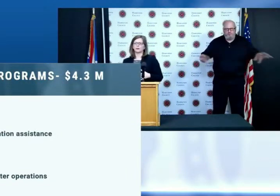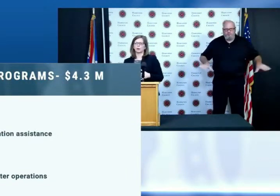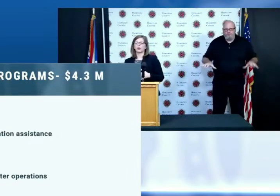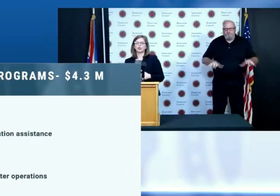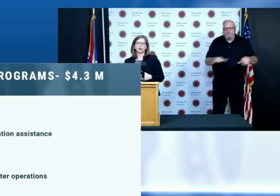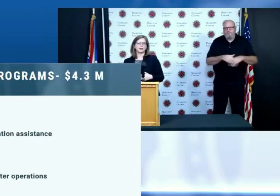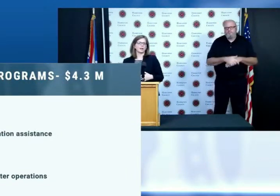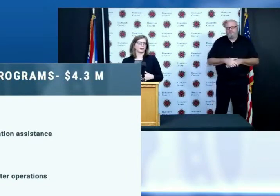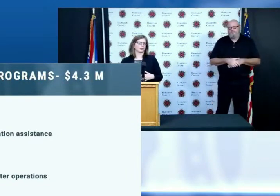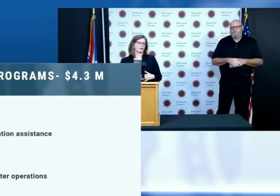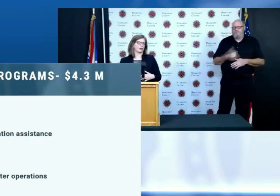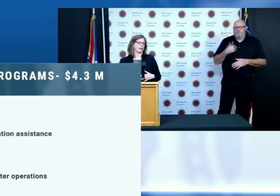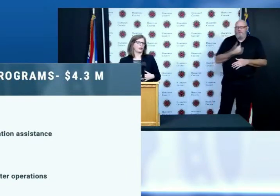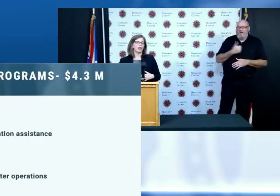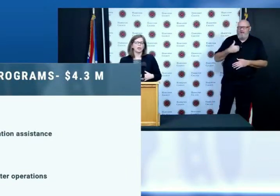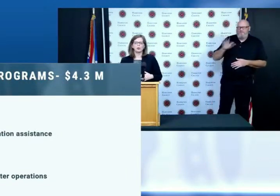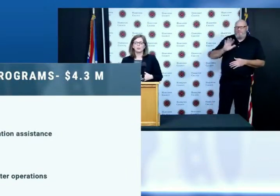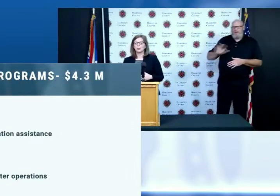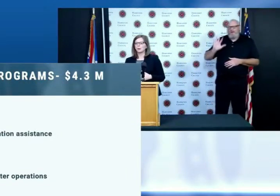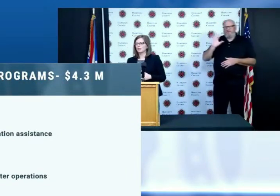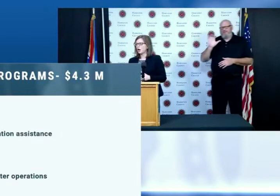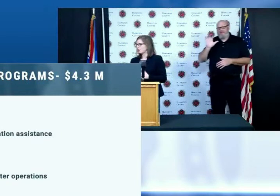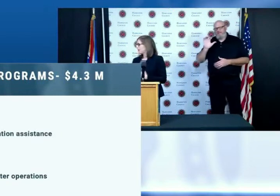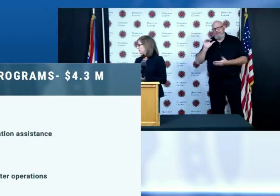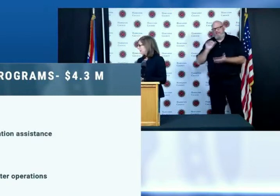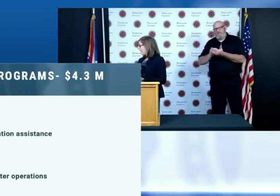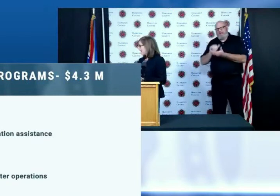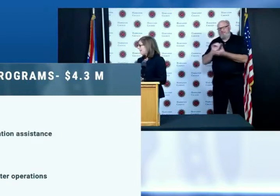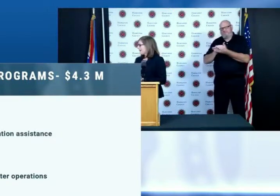for an alternative care facility you remember we talked about this a lot